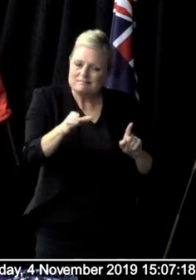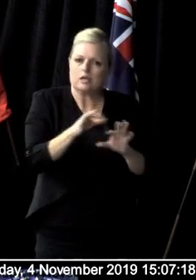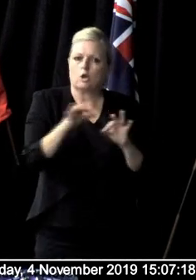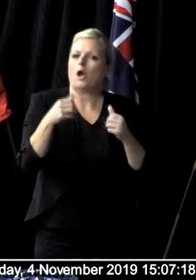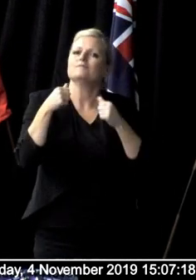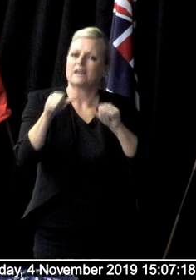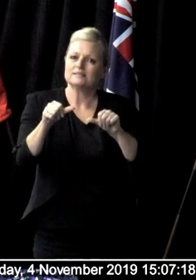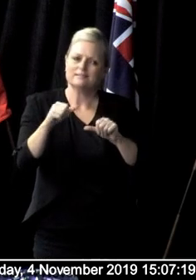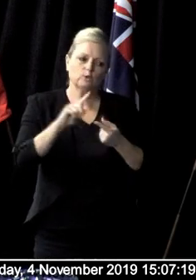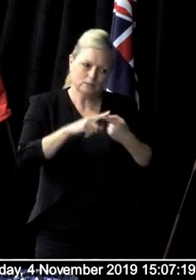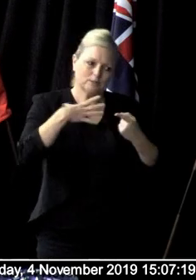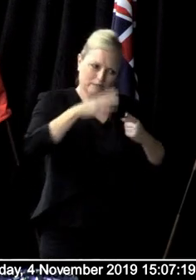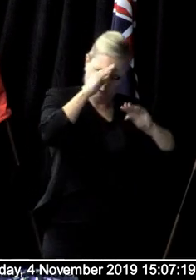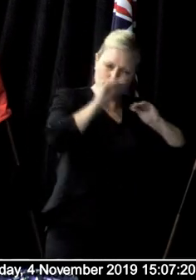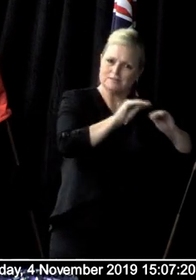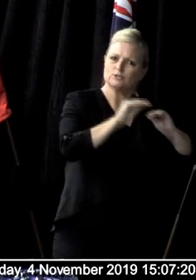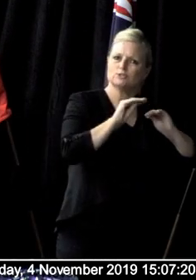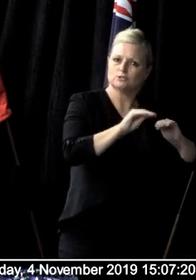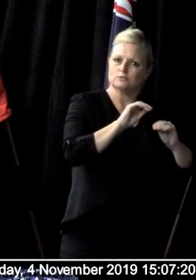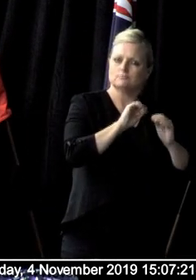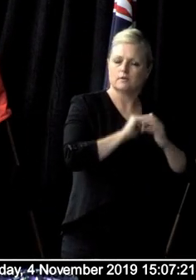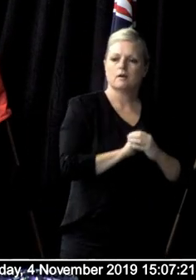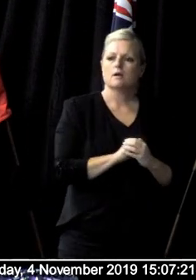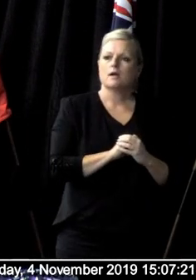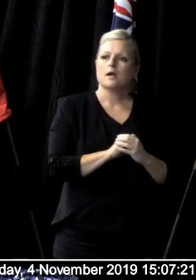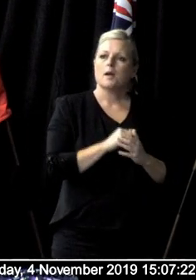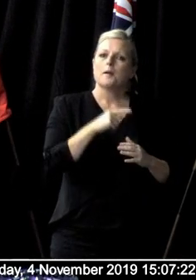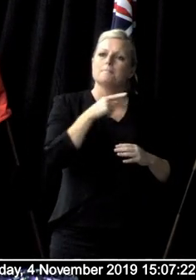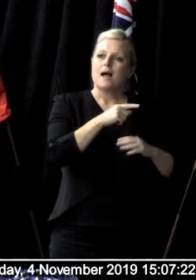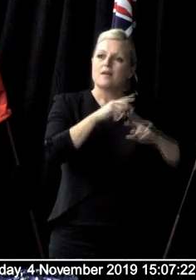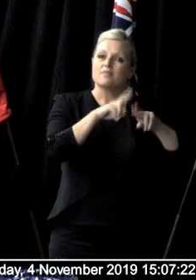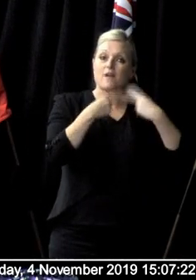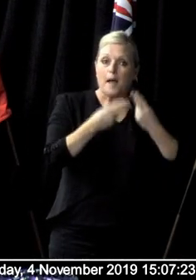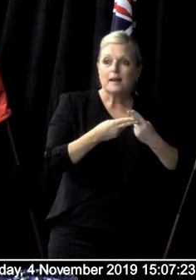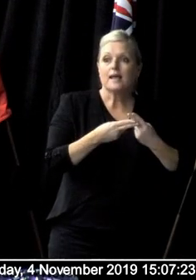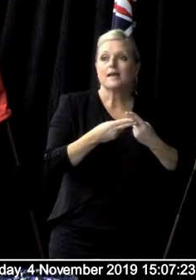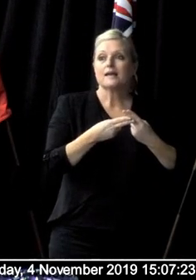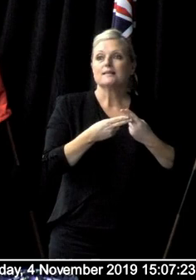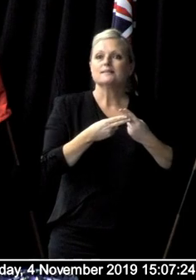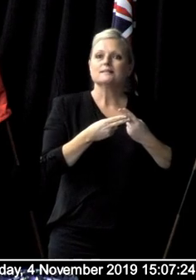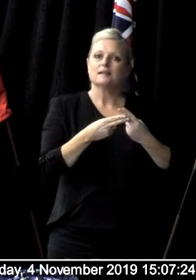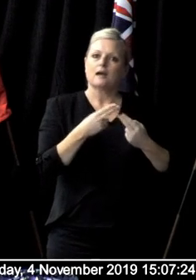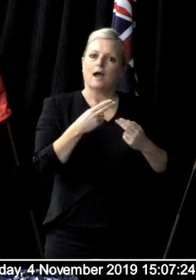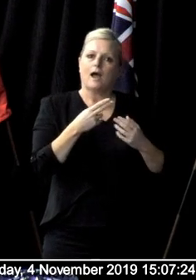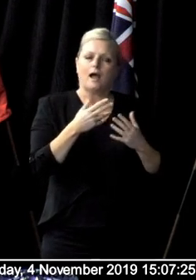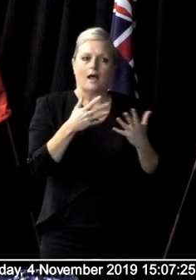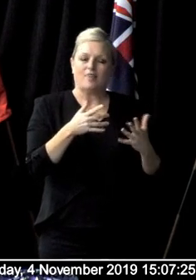But more than that, their families are considered ungrateful and difficult if